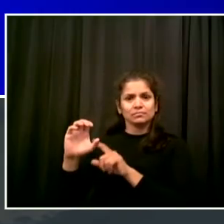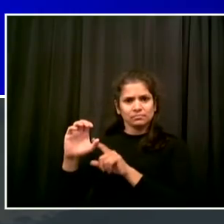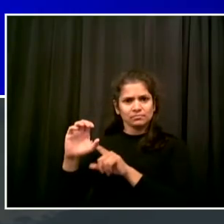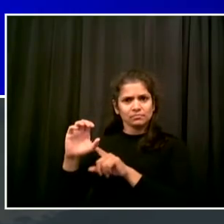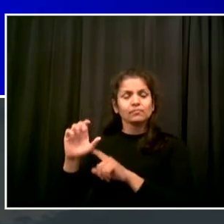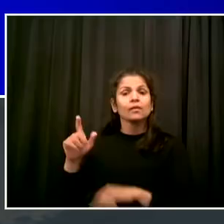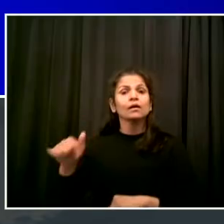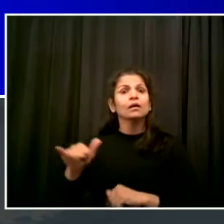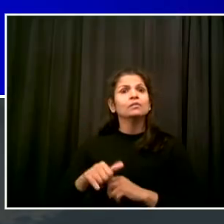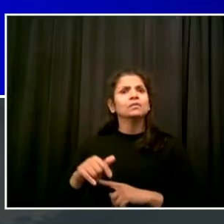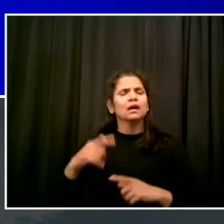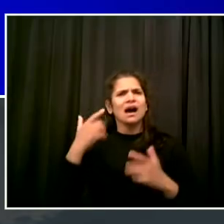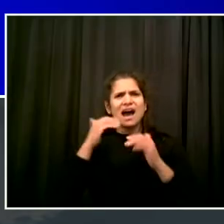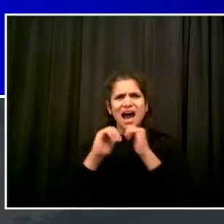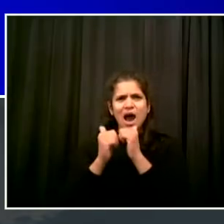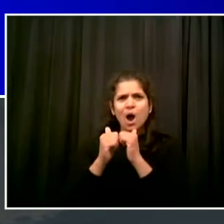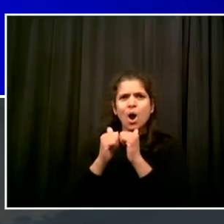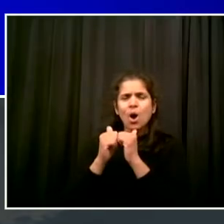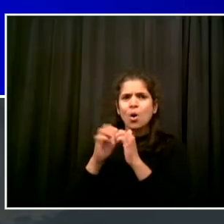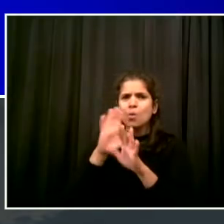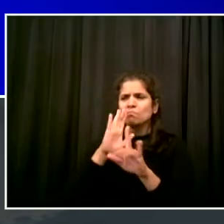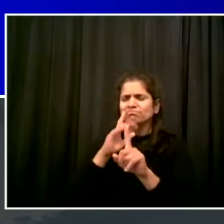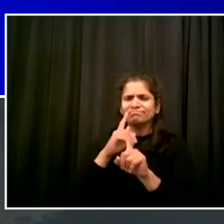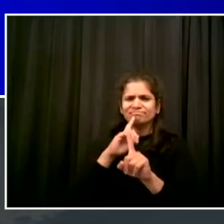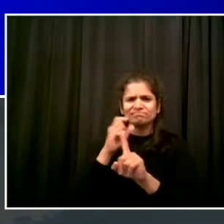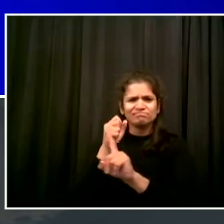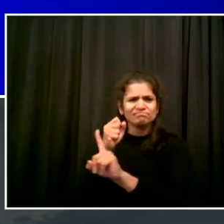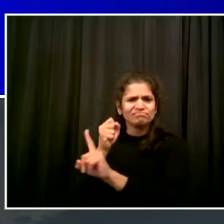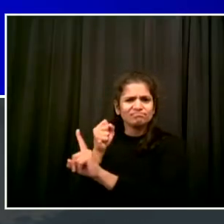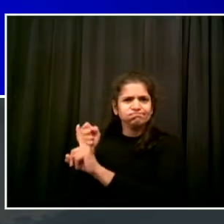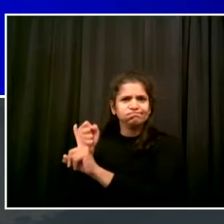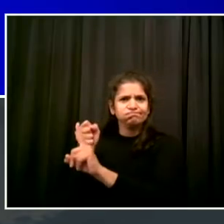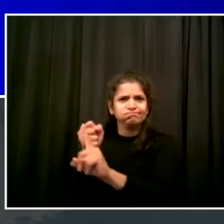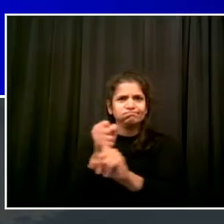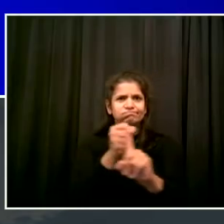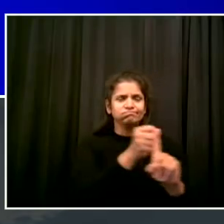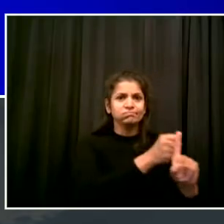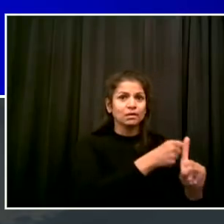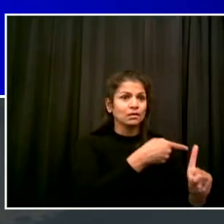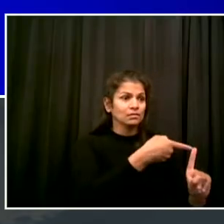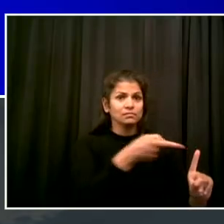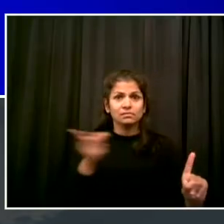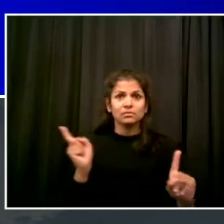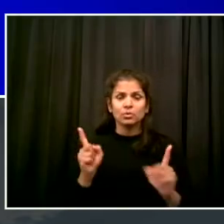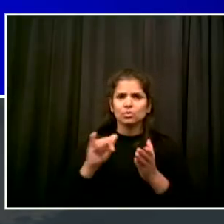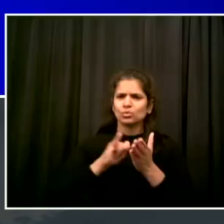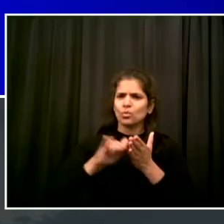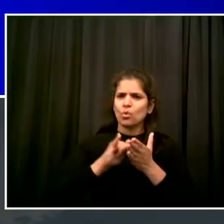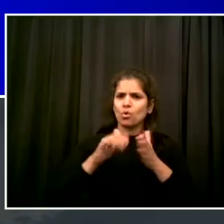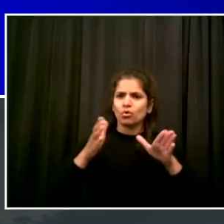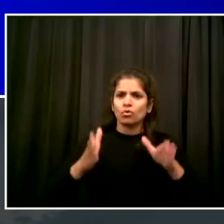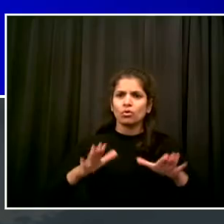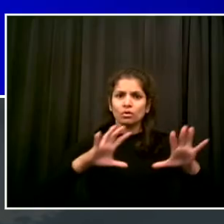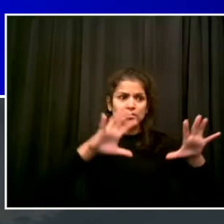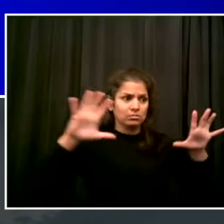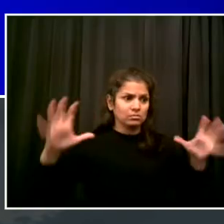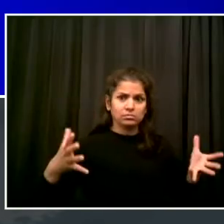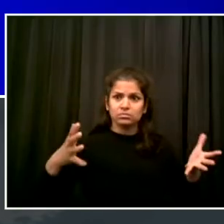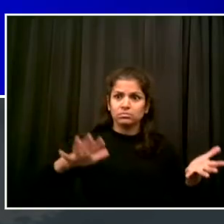CREATE CHANGE FOR EVERYONE IN THIS CITY AND WE ARE ALWAYS THINKING BAOU T THE IMAPCT THAT THICRS IS SIIS